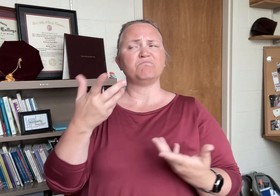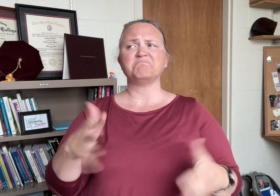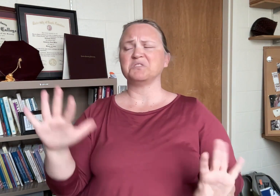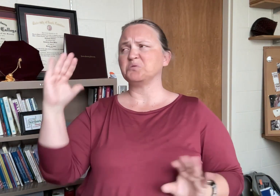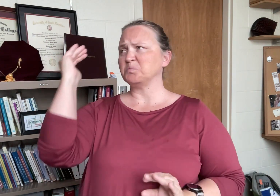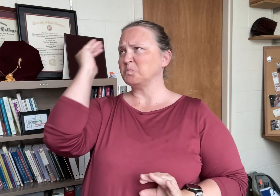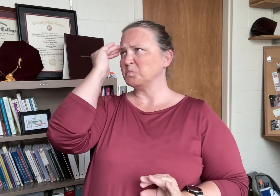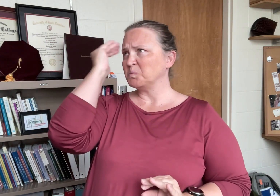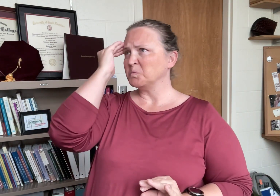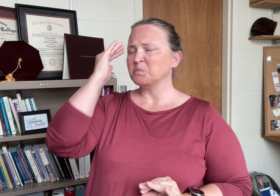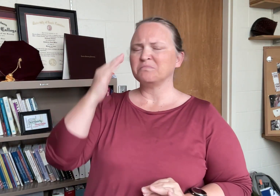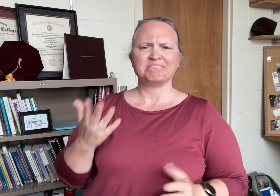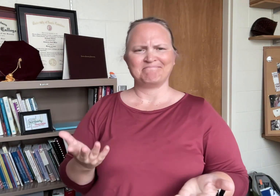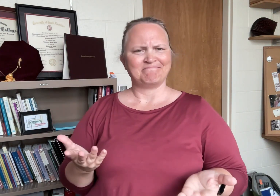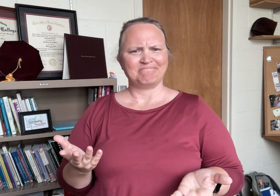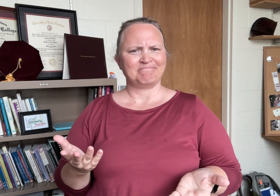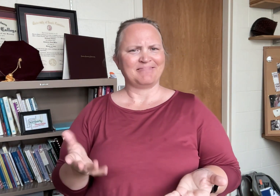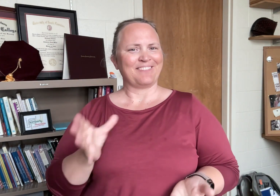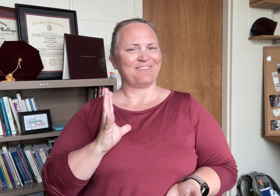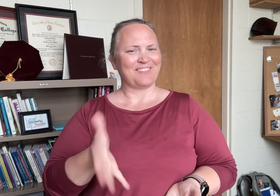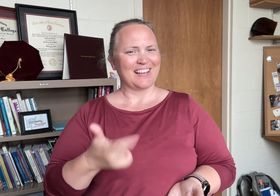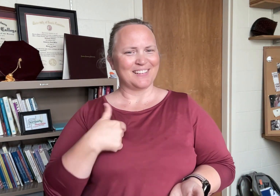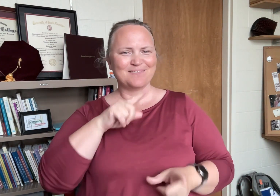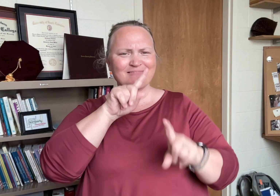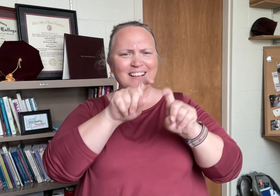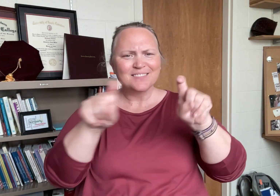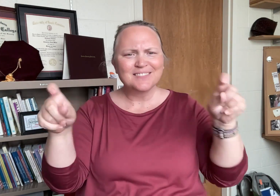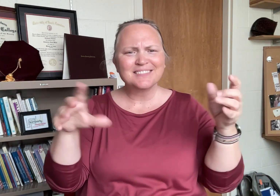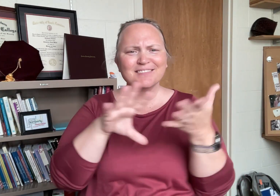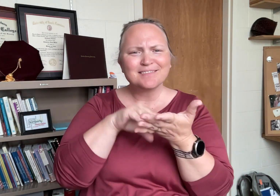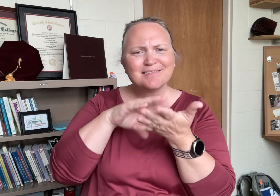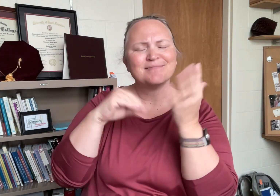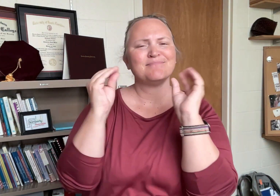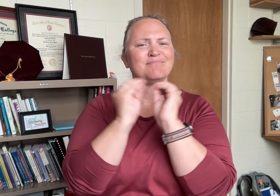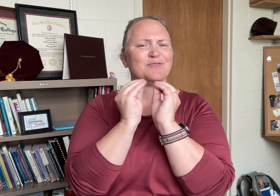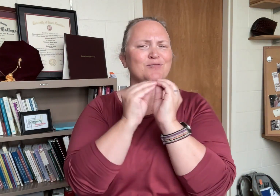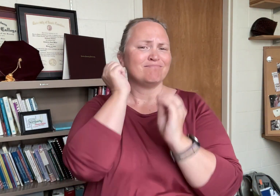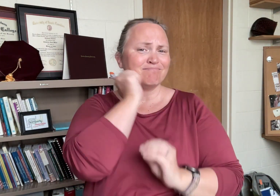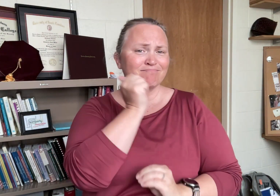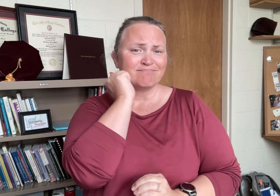It's okay to not know everything, just go ahead and ask questions, and I'm still learning things every day.